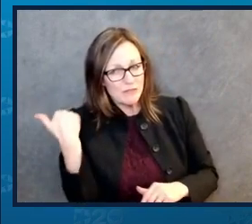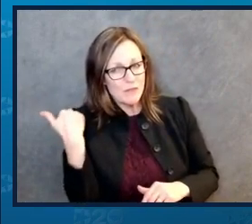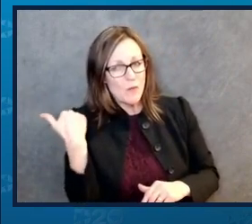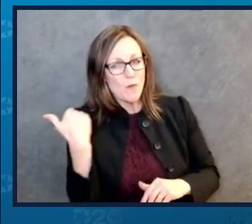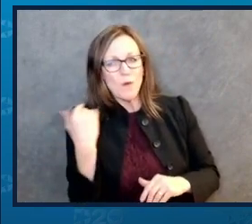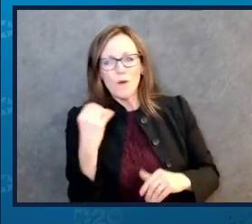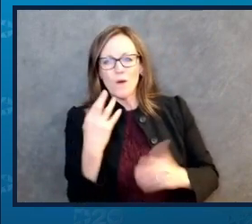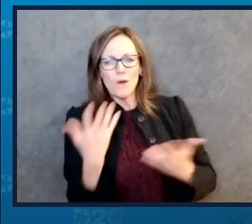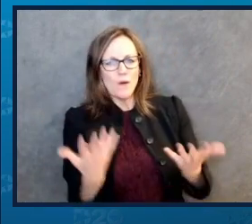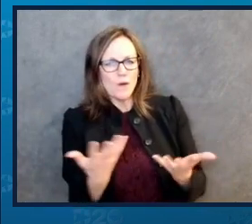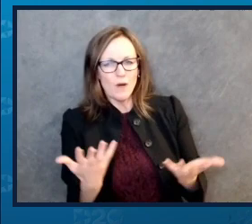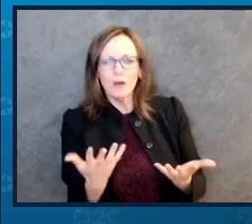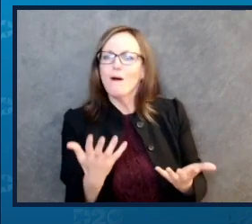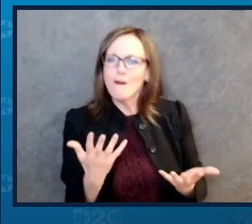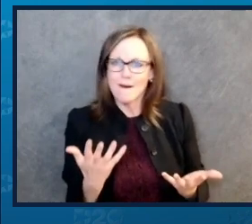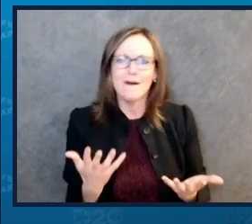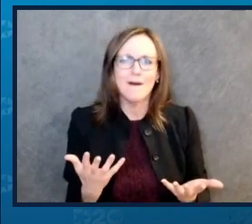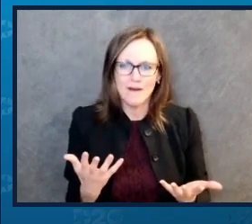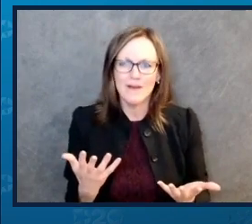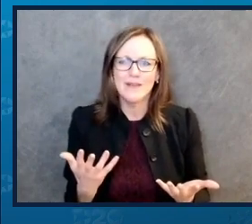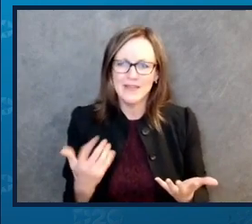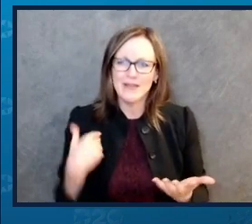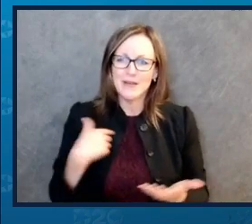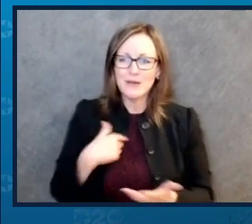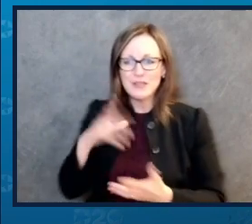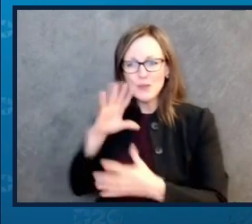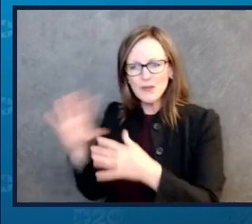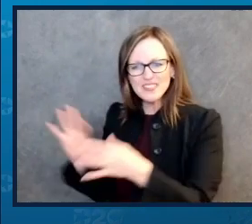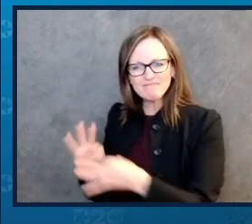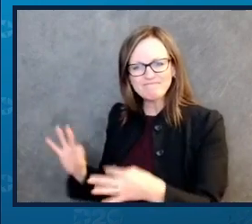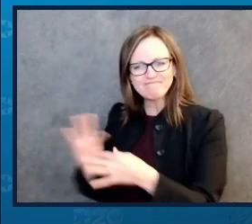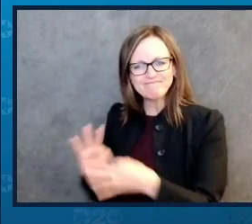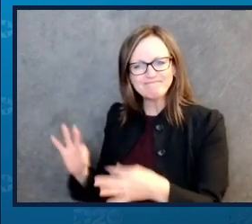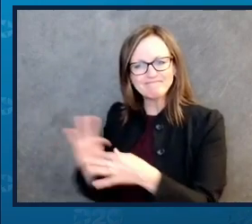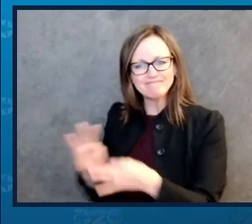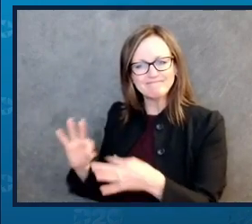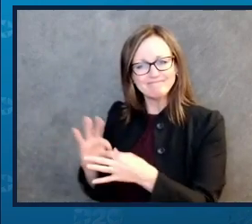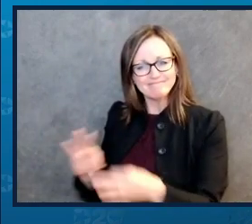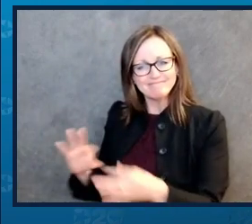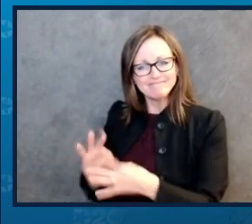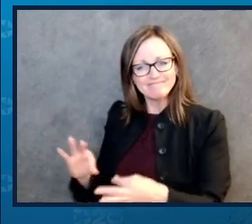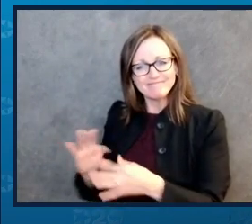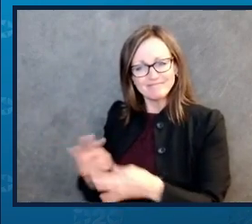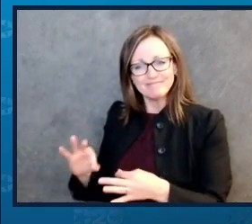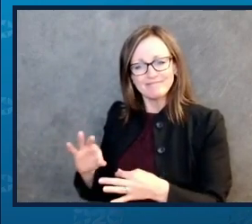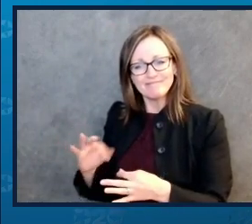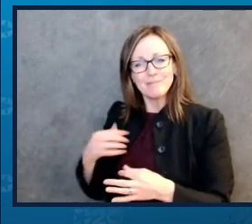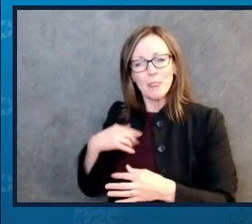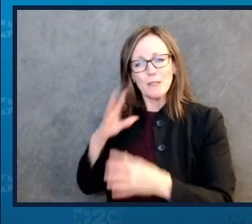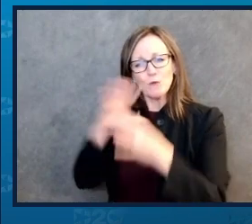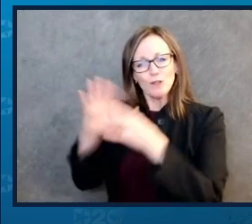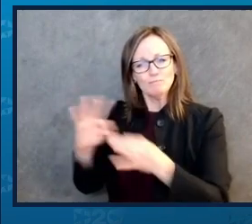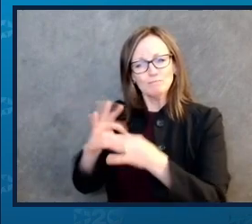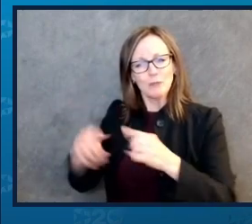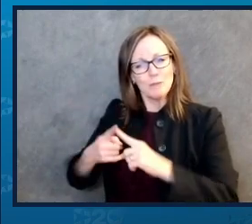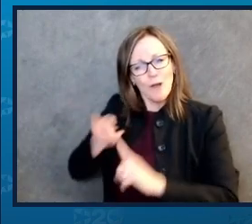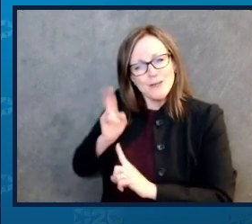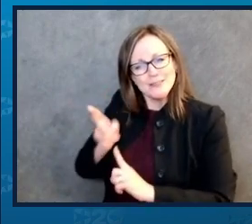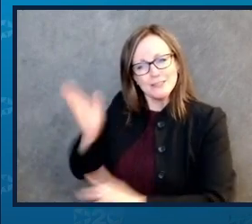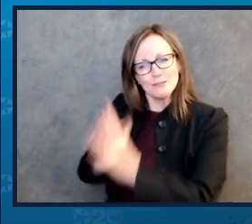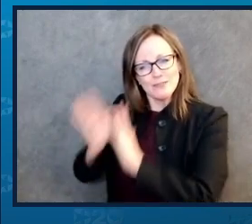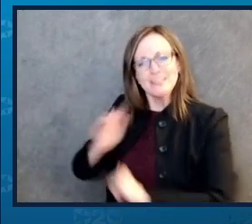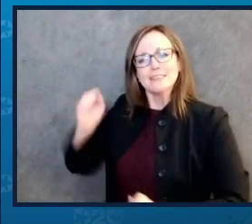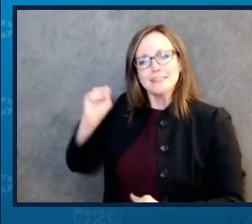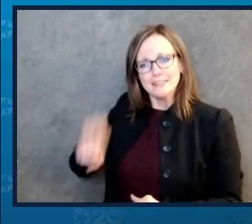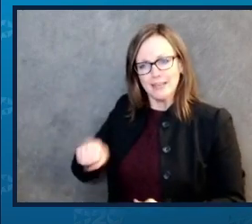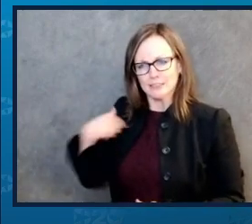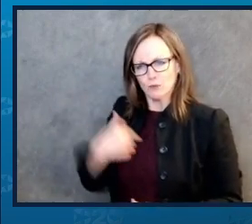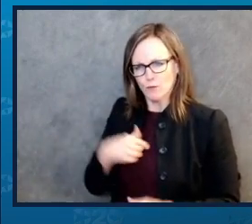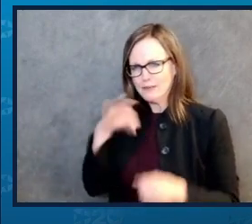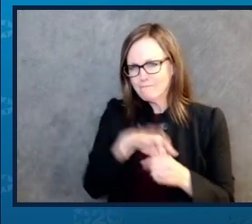WE FELT, WE WILL TELL THEM WHAT